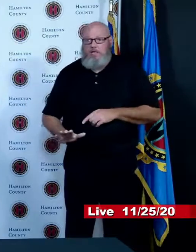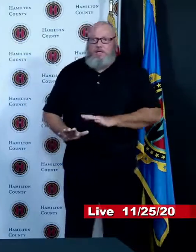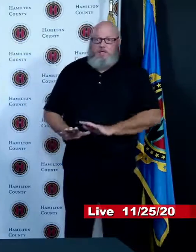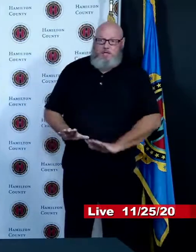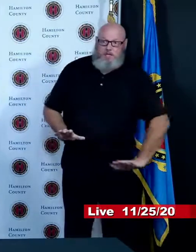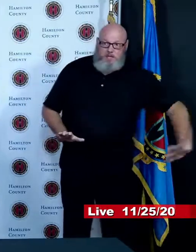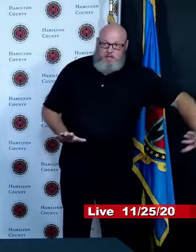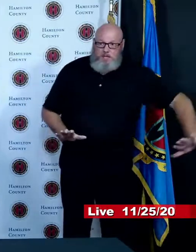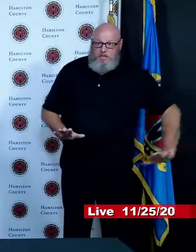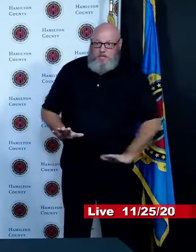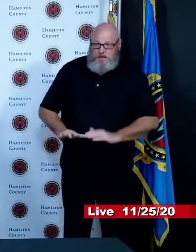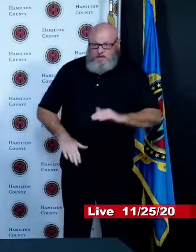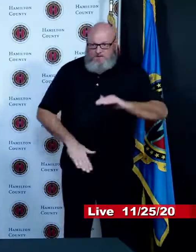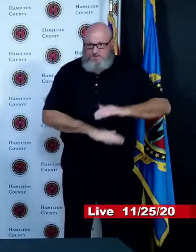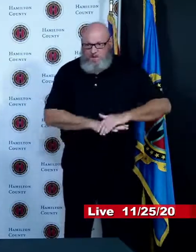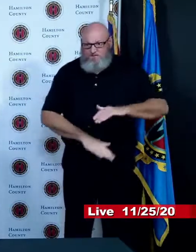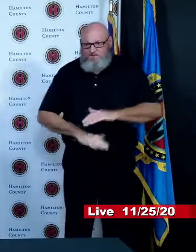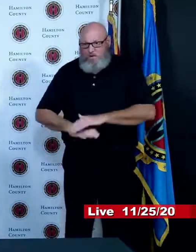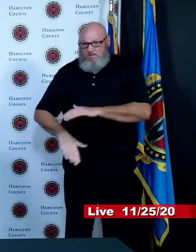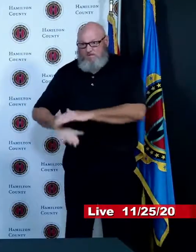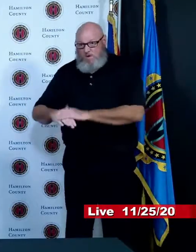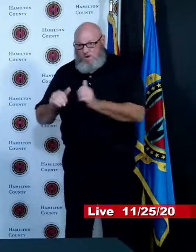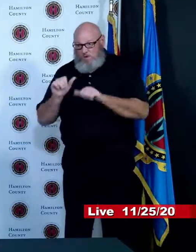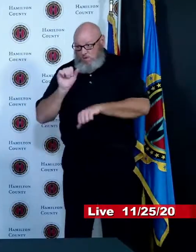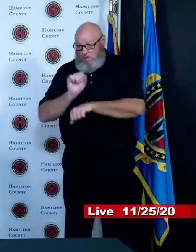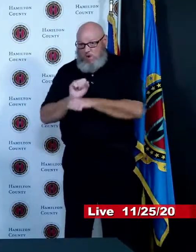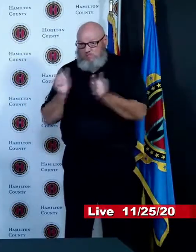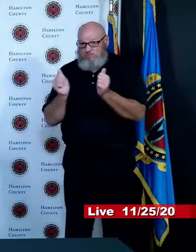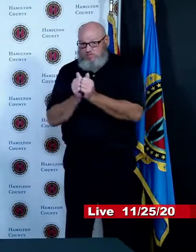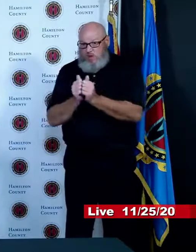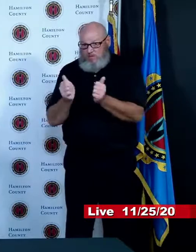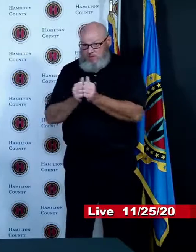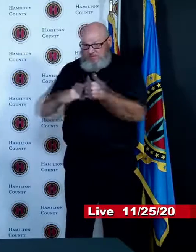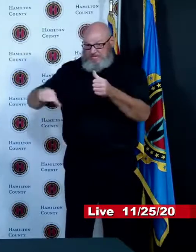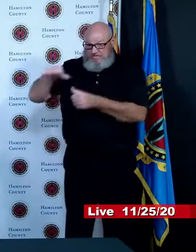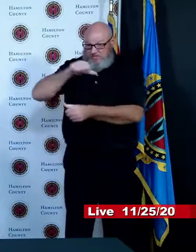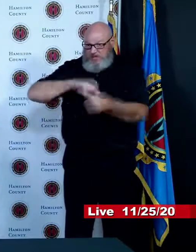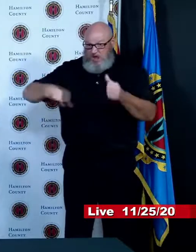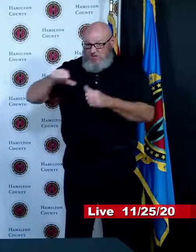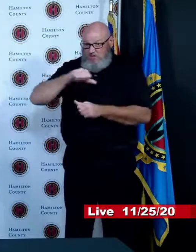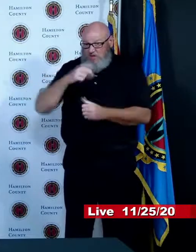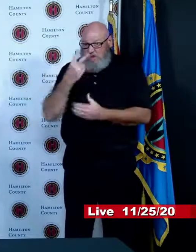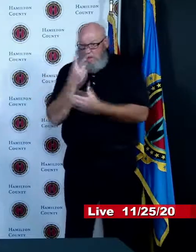hospitals but how much strain can that put on Hamilton County if those hospitals in Northern